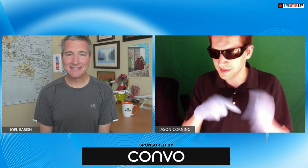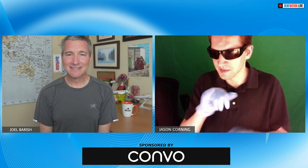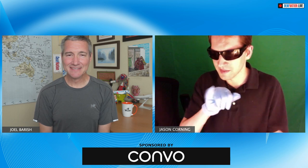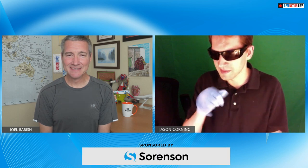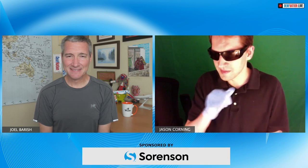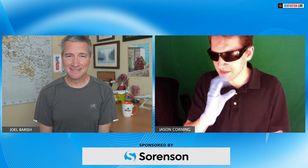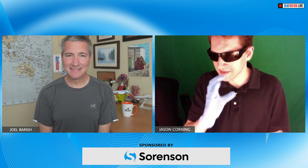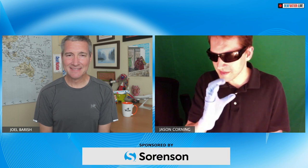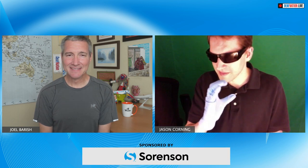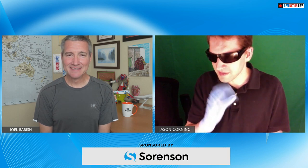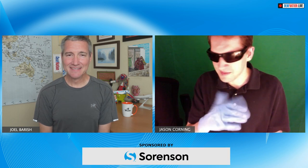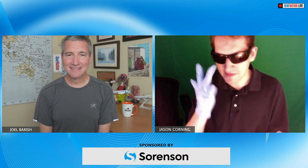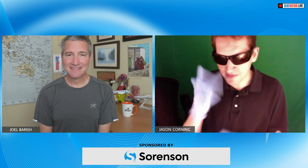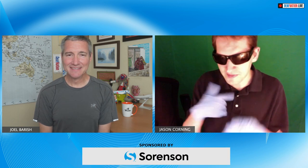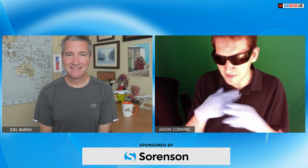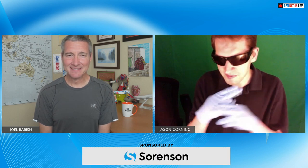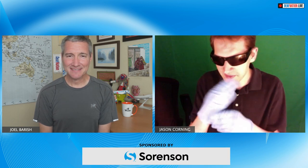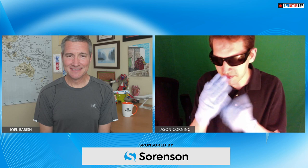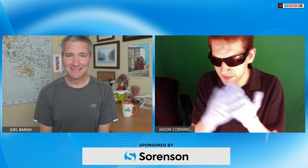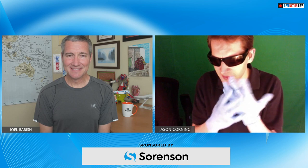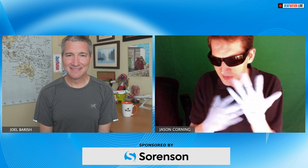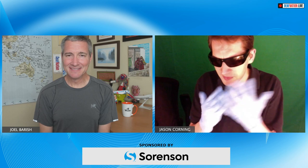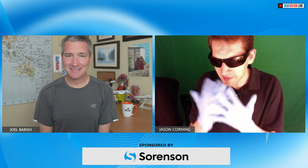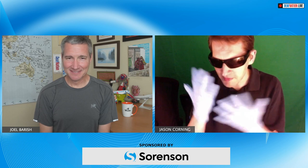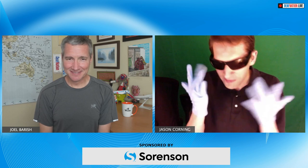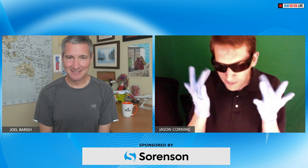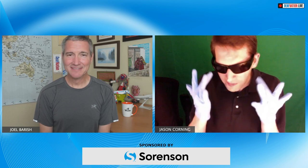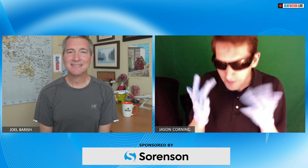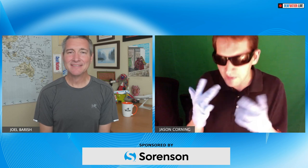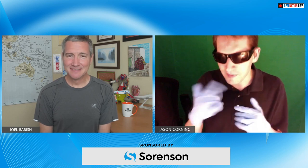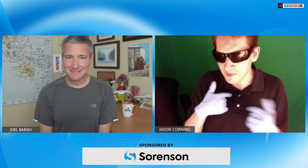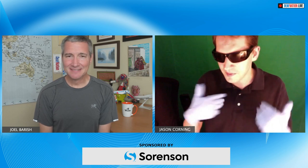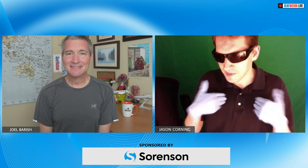my sign name is "JC" The reason why I'm wearing a glove is